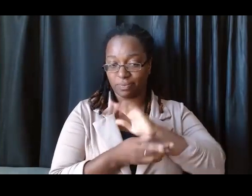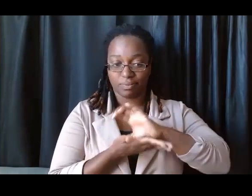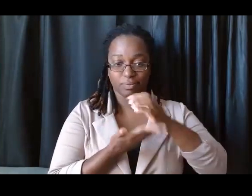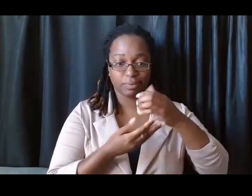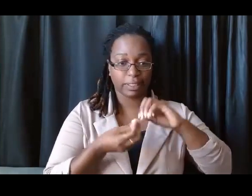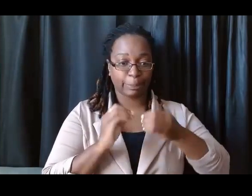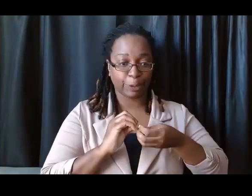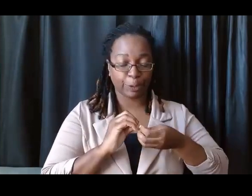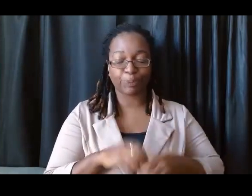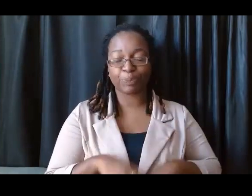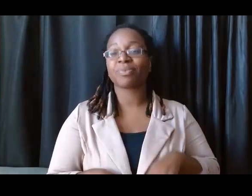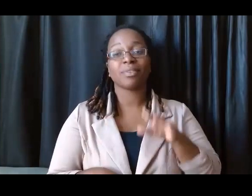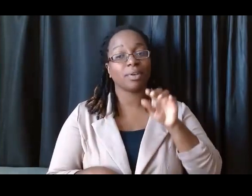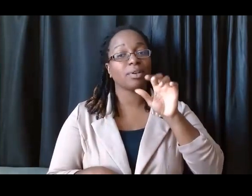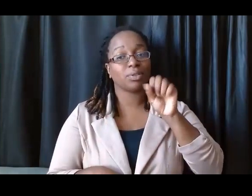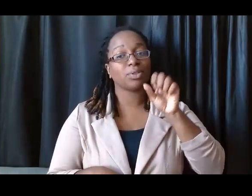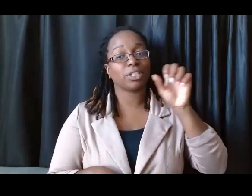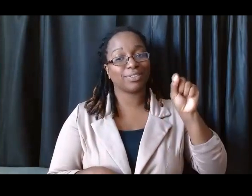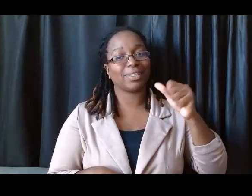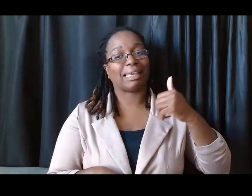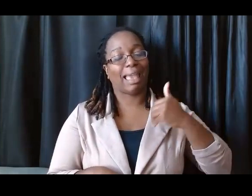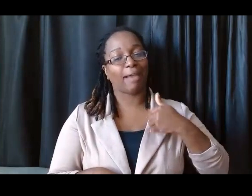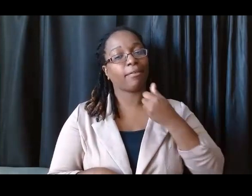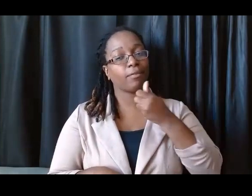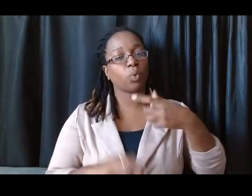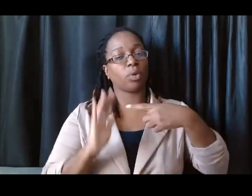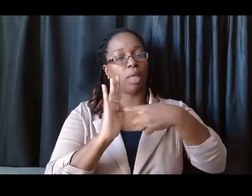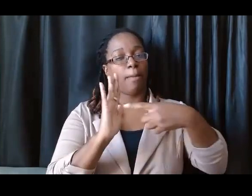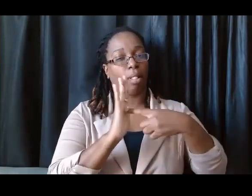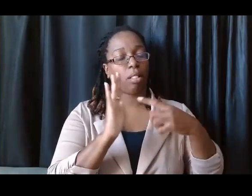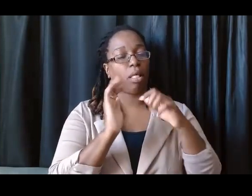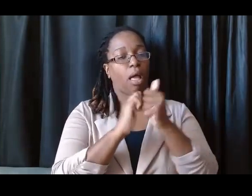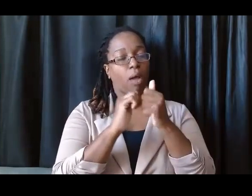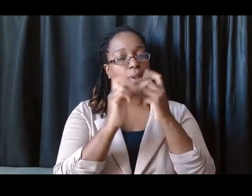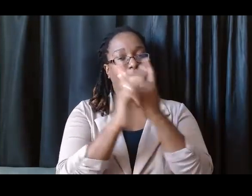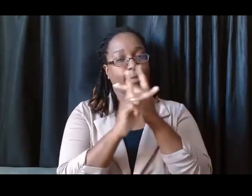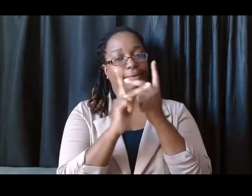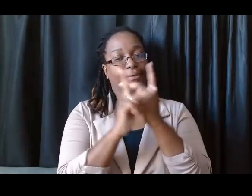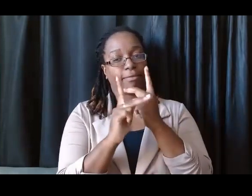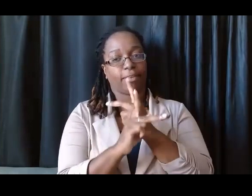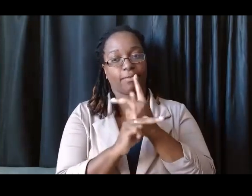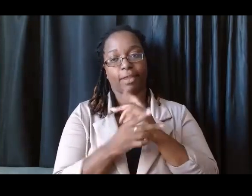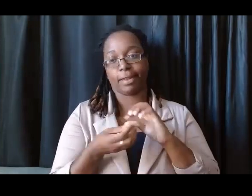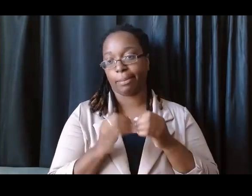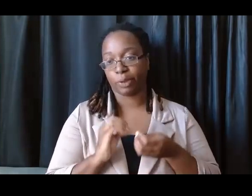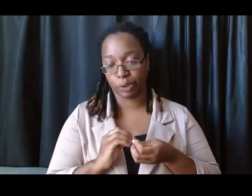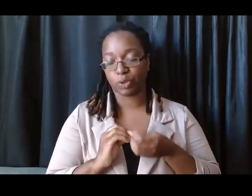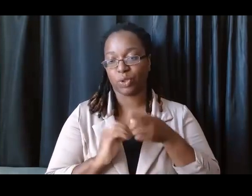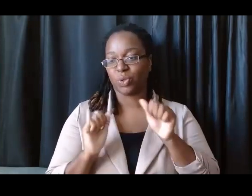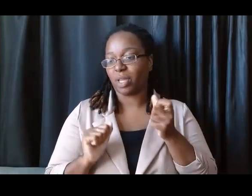social security has actually some examples on that web page that's understanding SSI income.